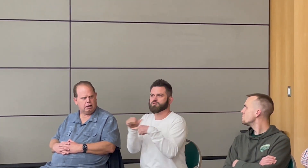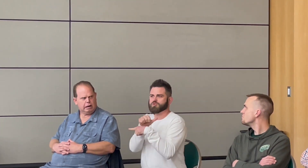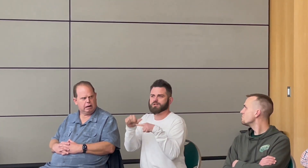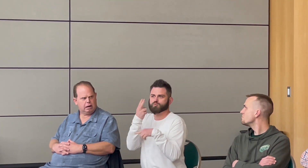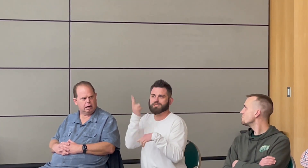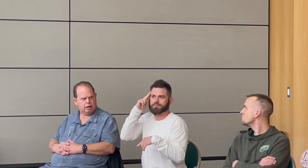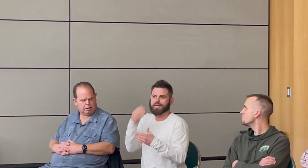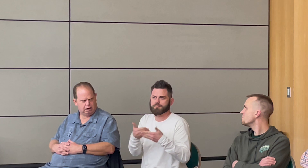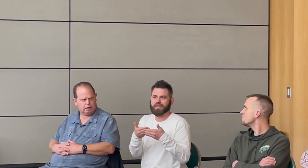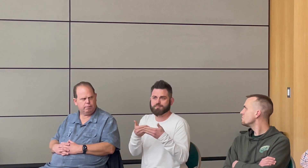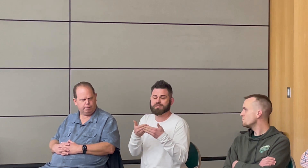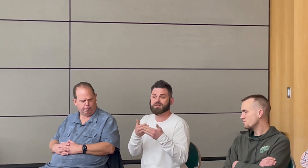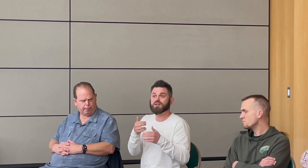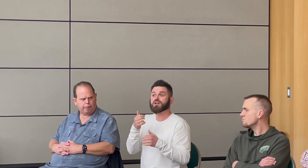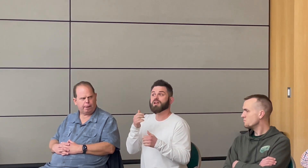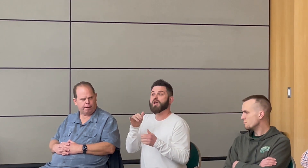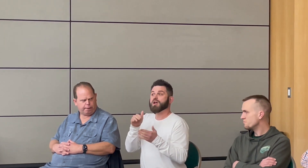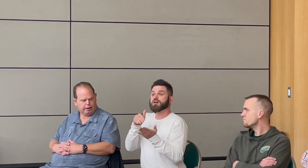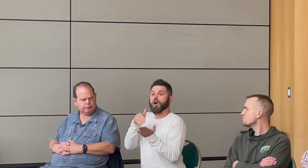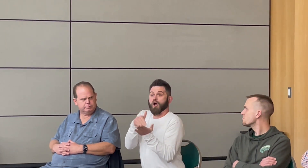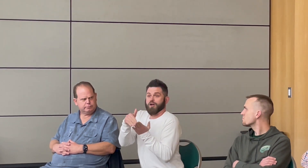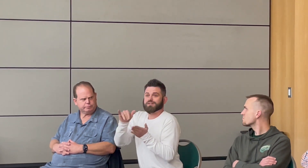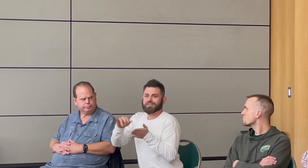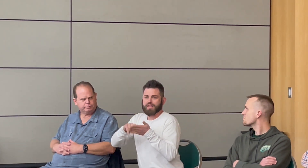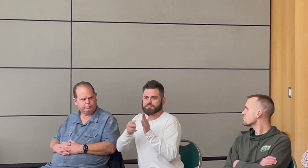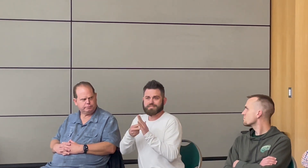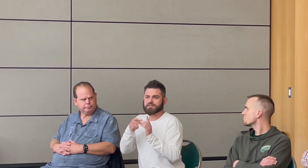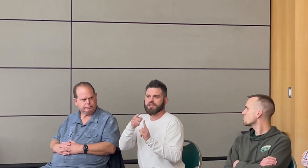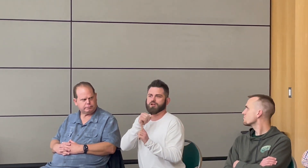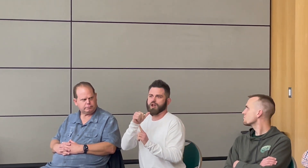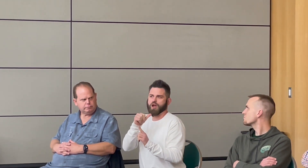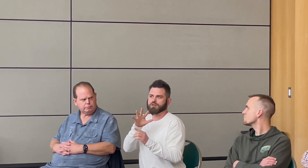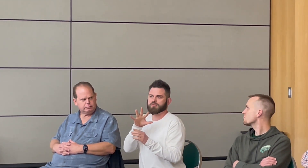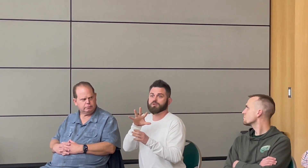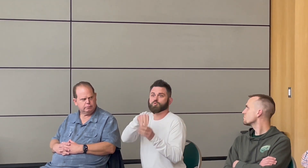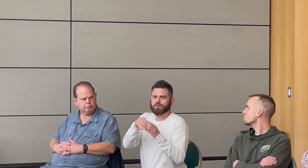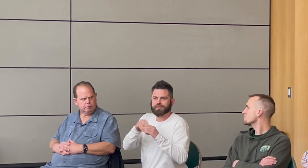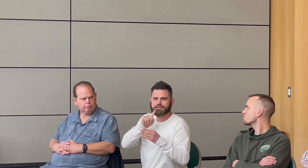right now the standard practice is to implant an infant often that then means that they're